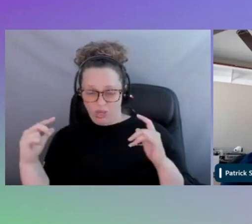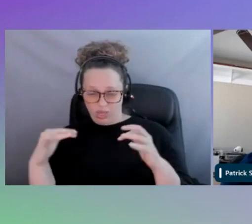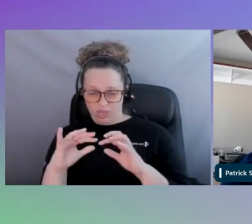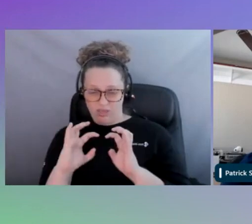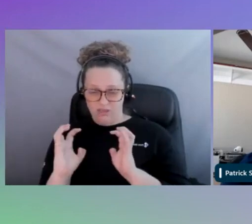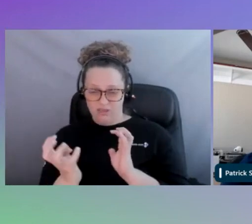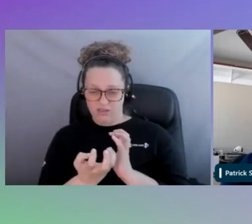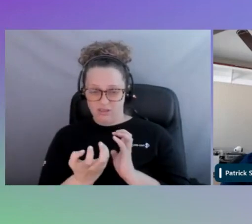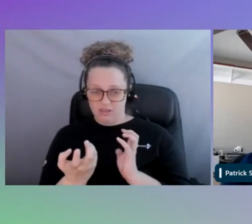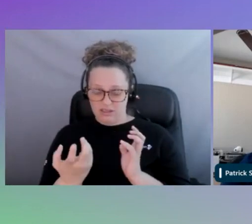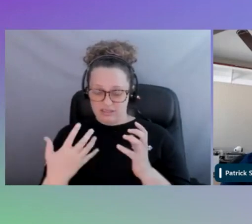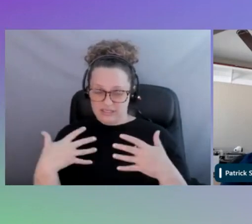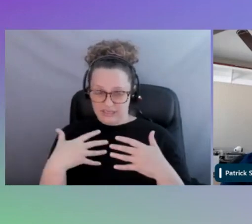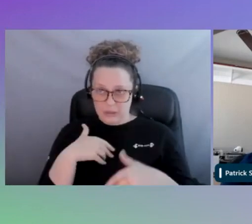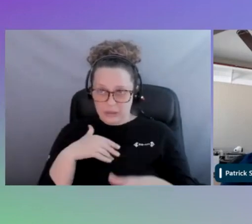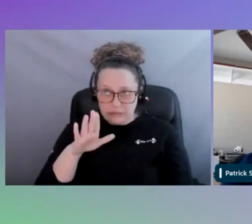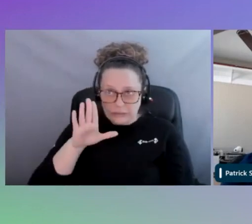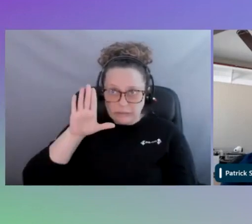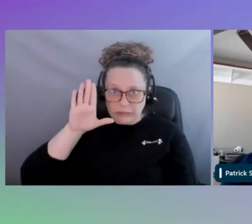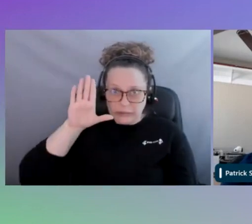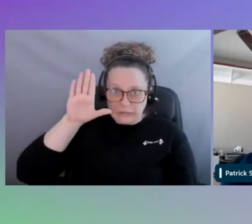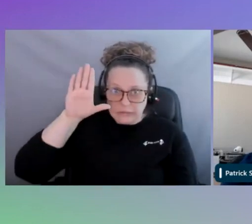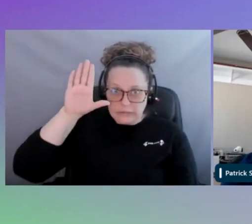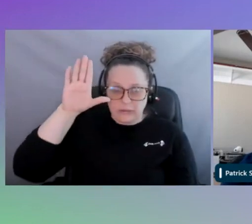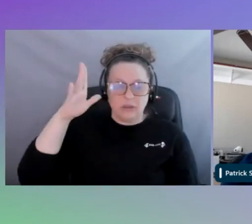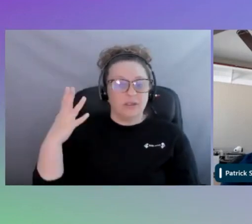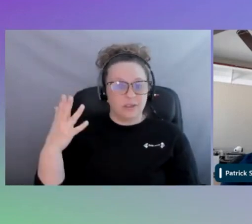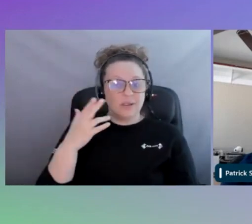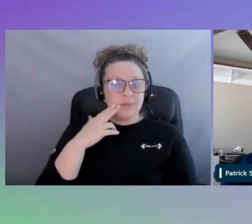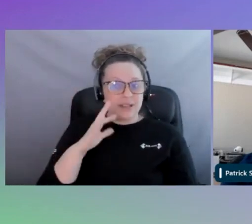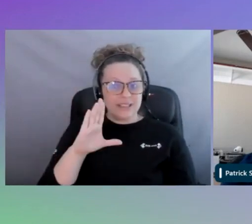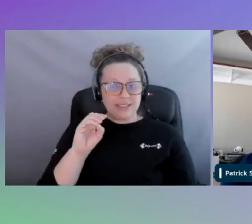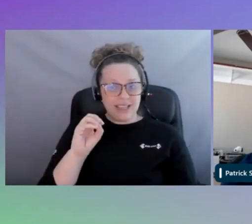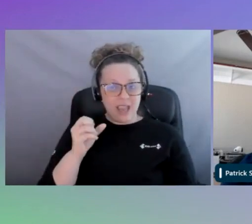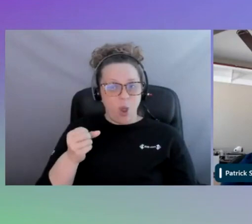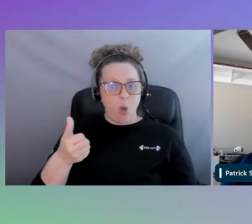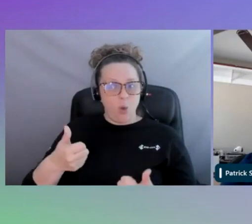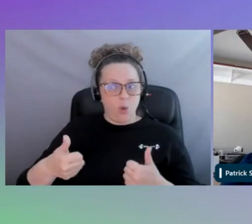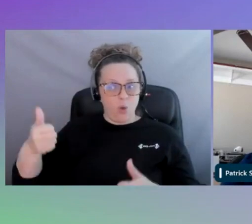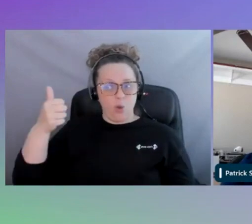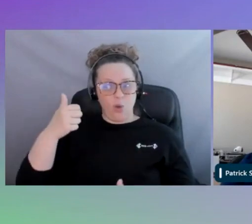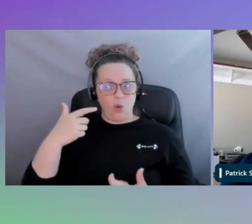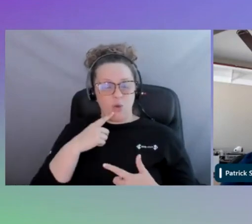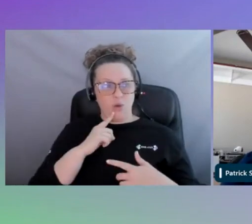halls you know, the CEO will be up there and at the end they'll